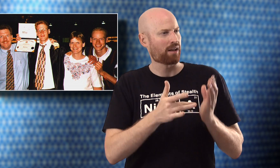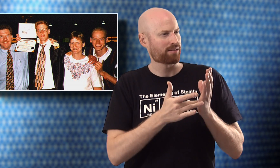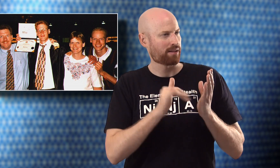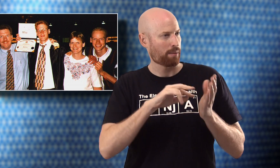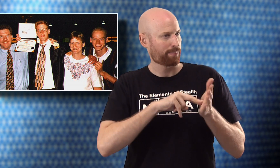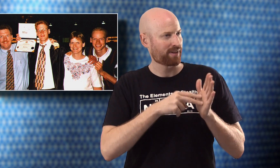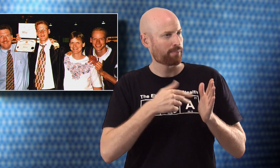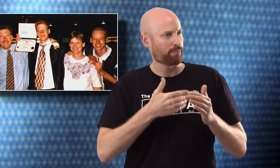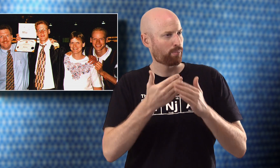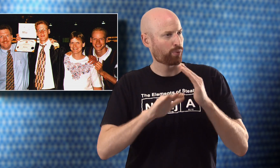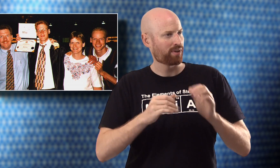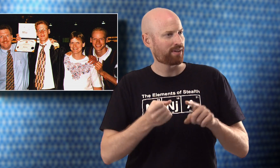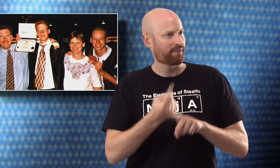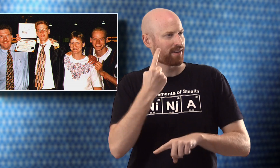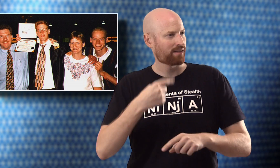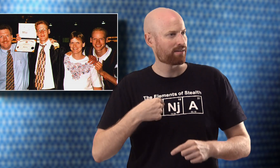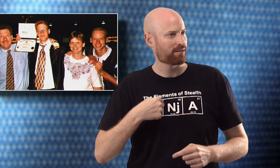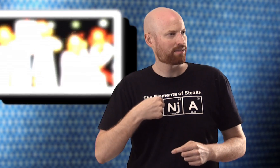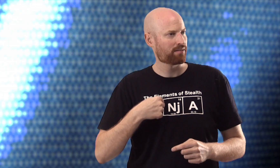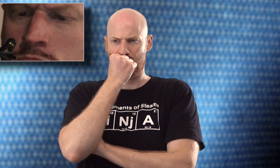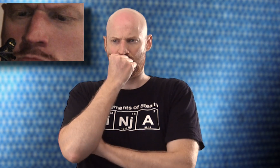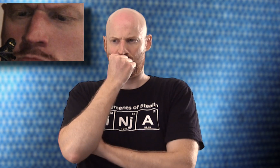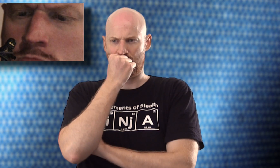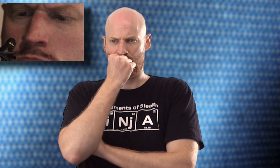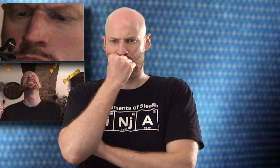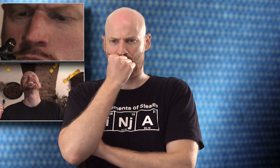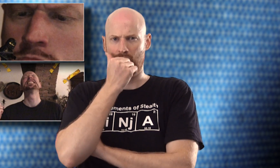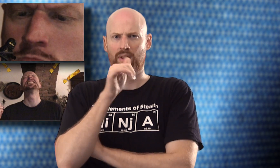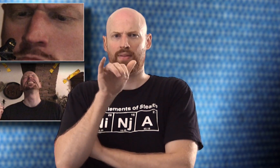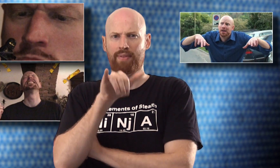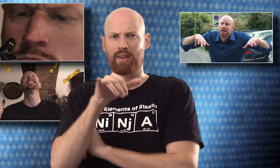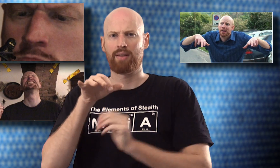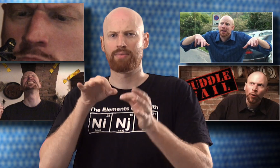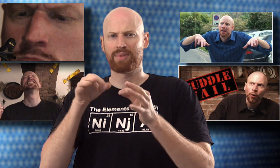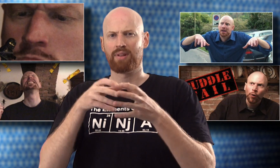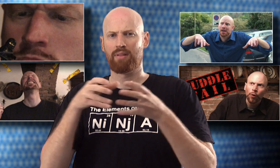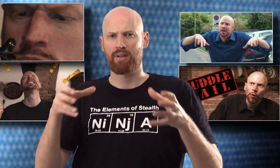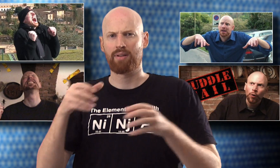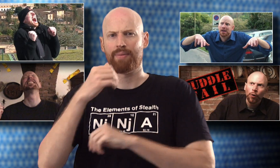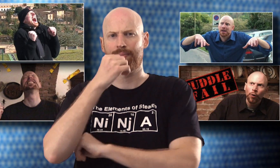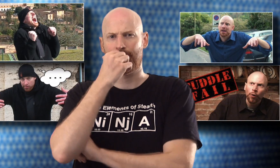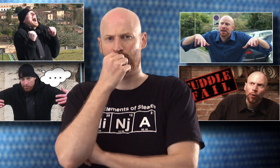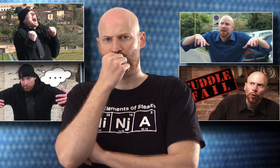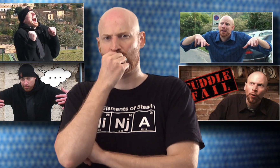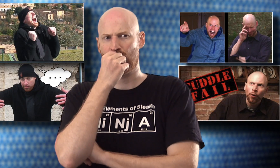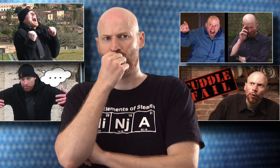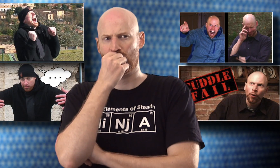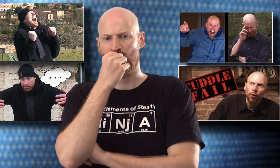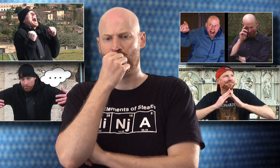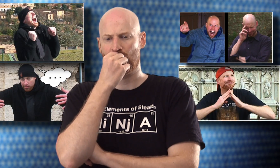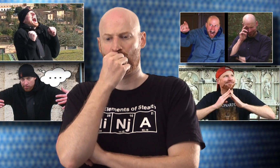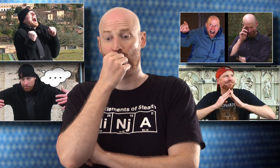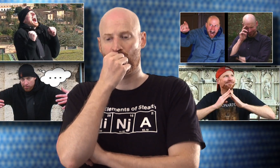in my family. So technically does that mean I'm a birth defect? *ponders life* Hmm, that makes a lot of sense.